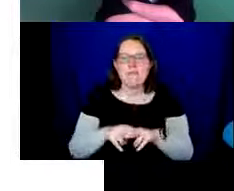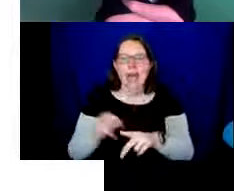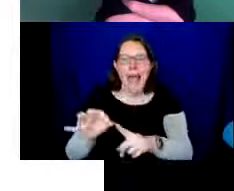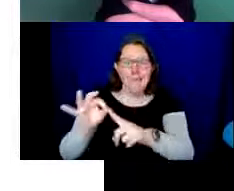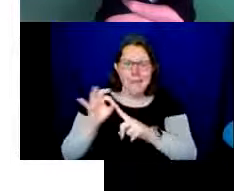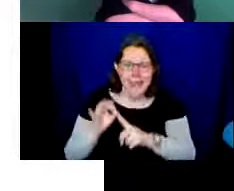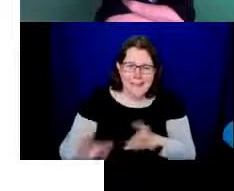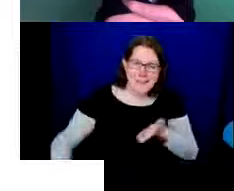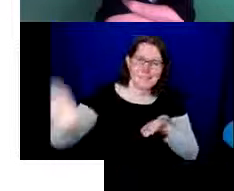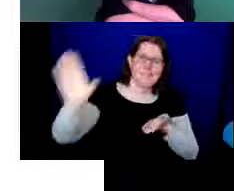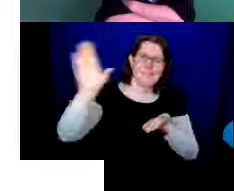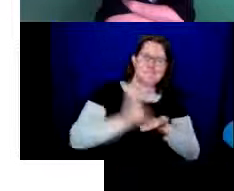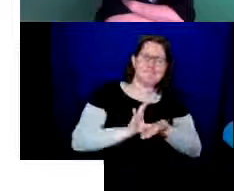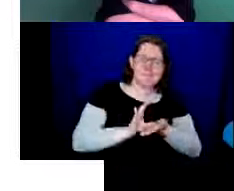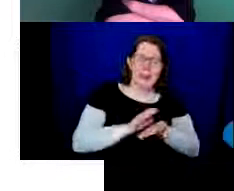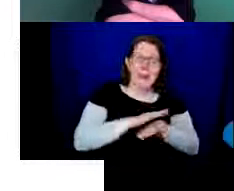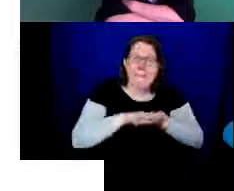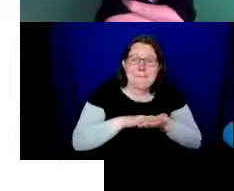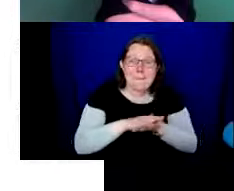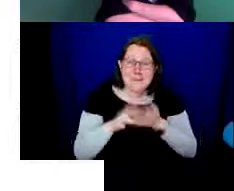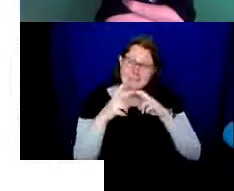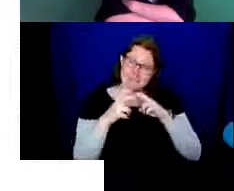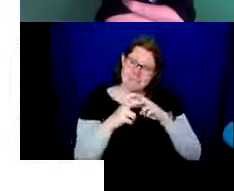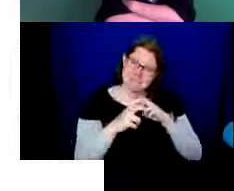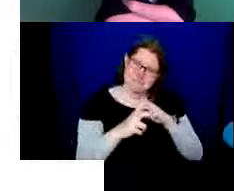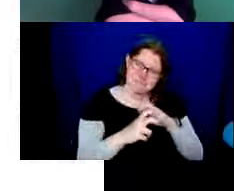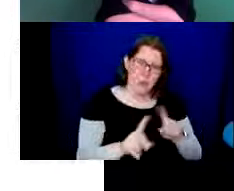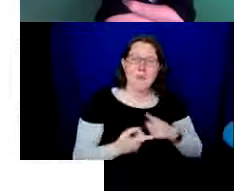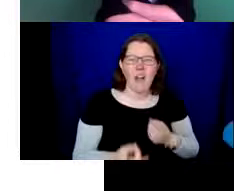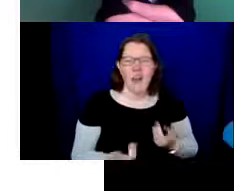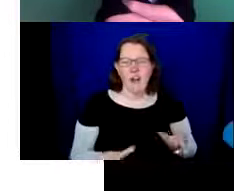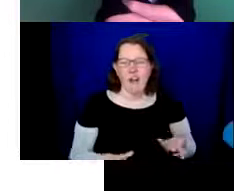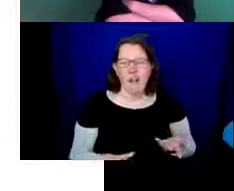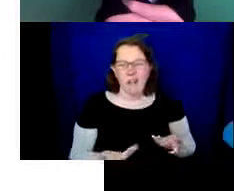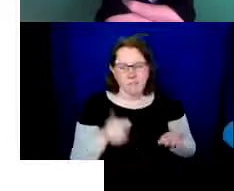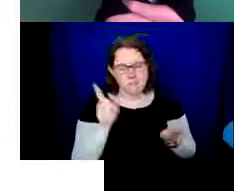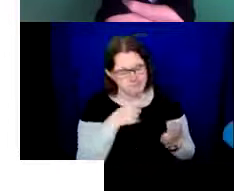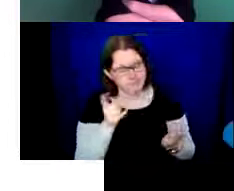we just won't have the time to go through pages and pages if you aren't